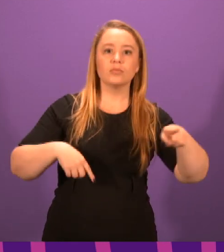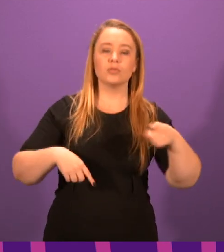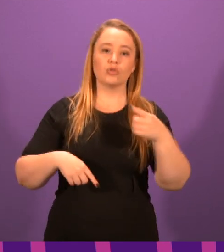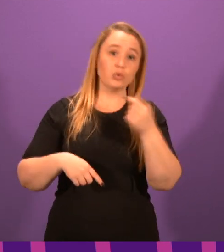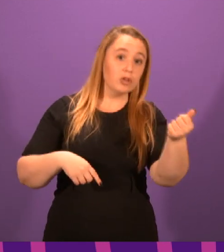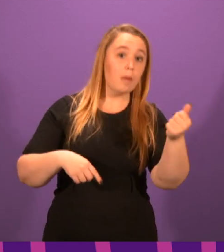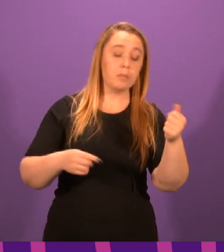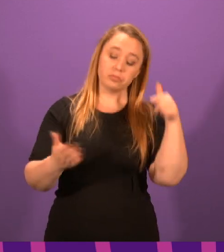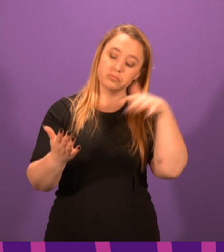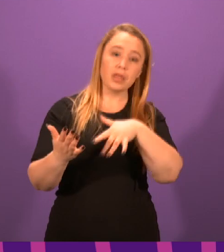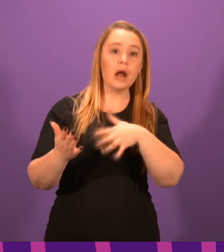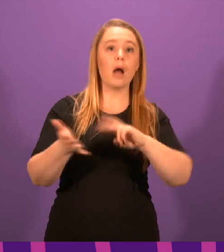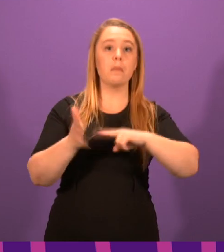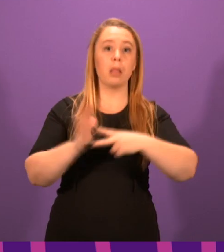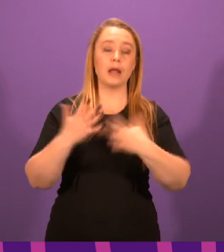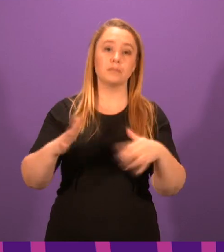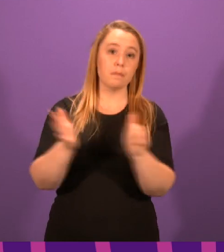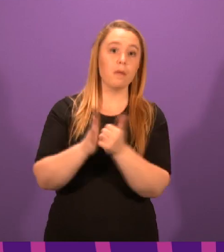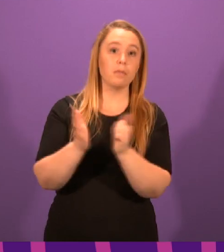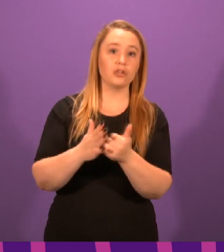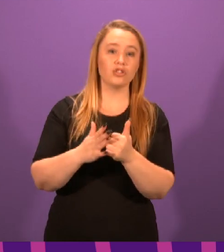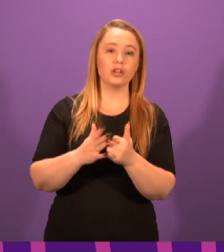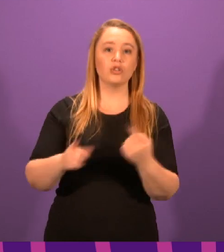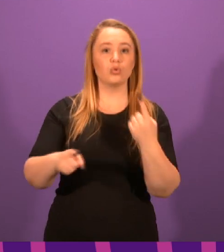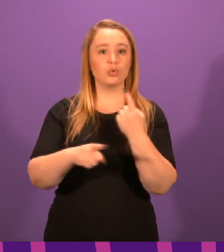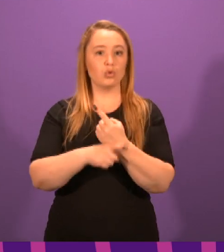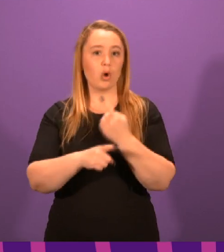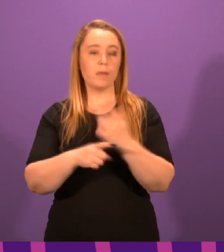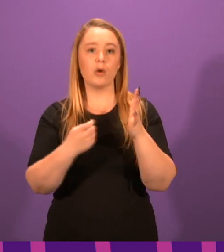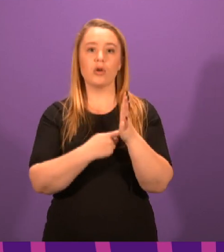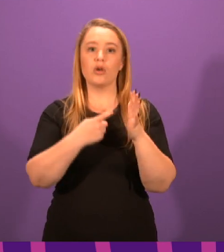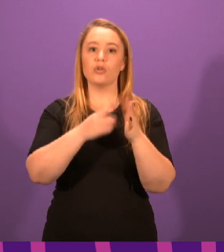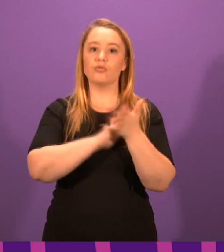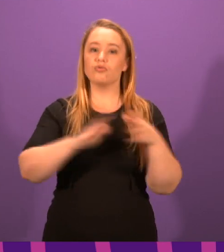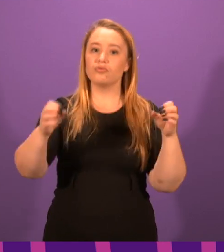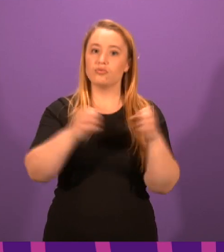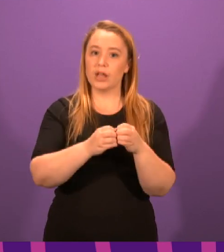in the plans that we have published on, for example, rehabilitation and work to deal with